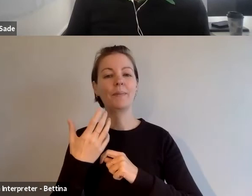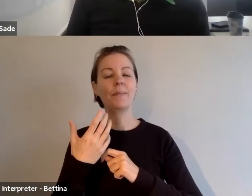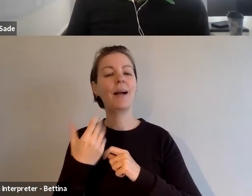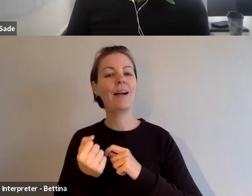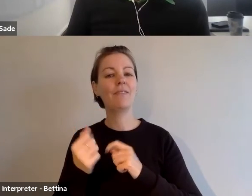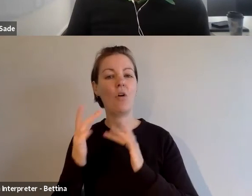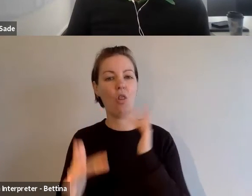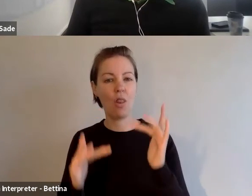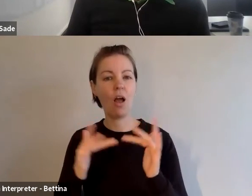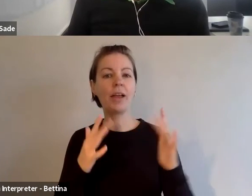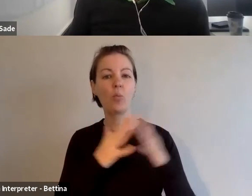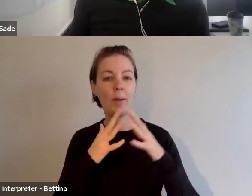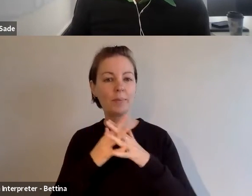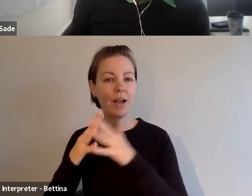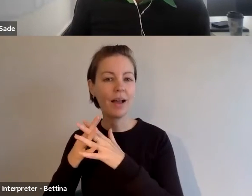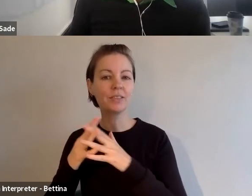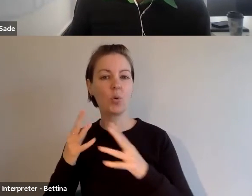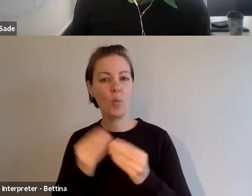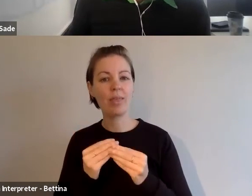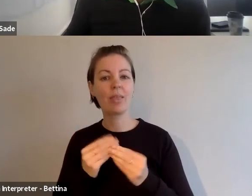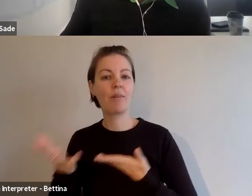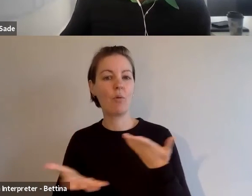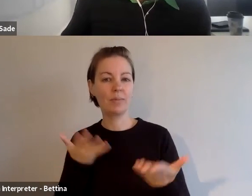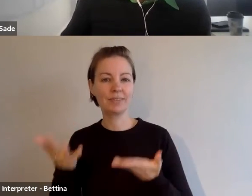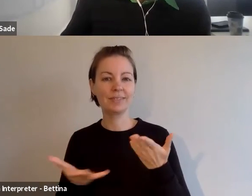But for me the thing that stands out in terms of these big shifts